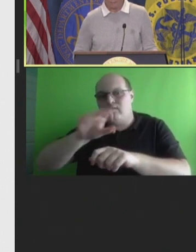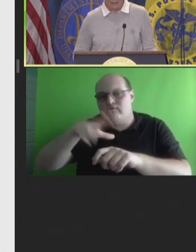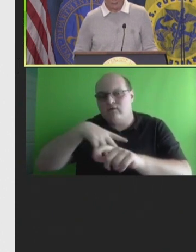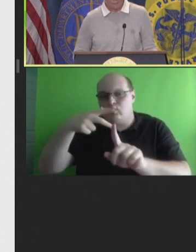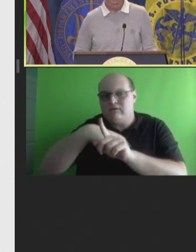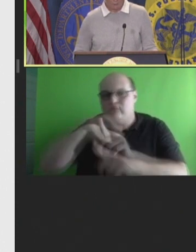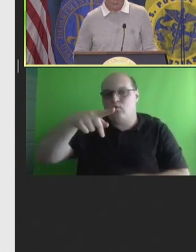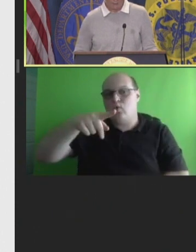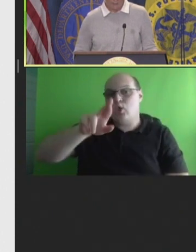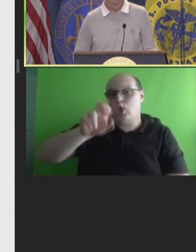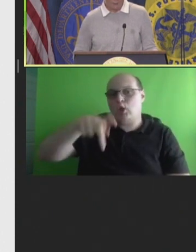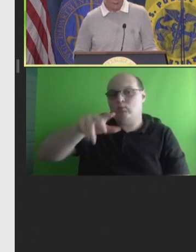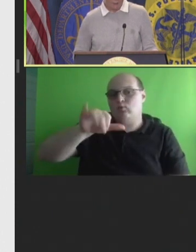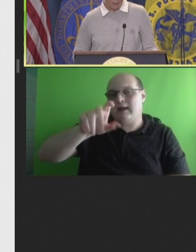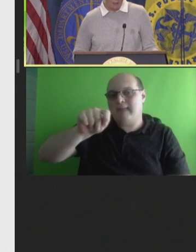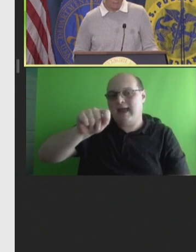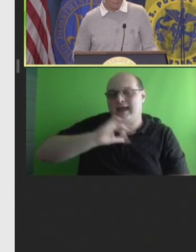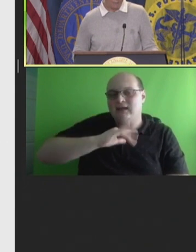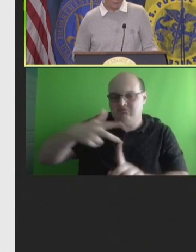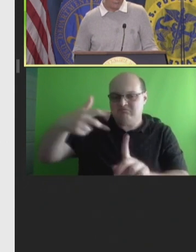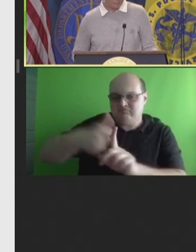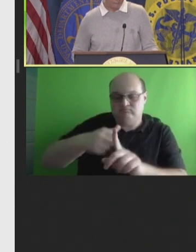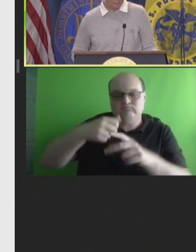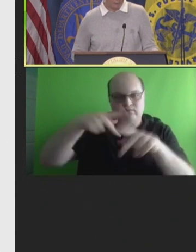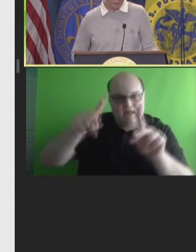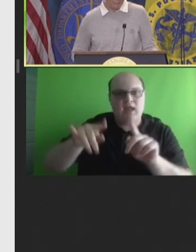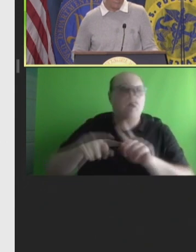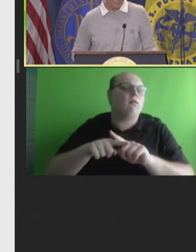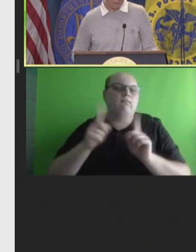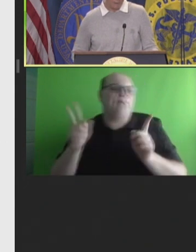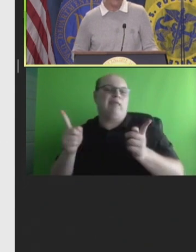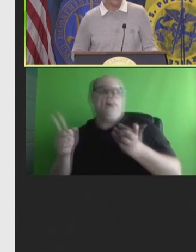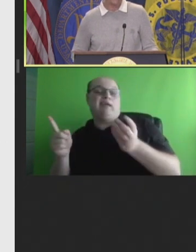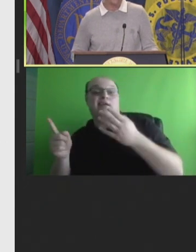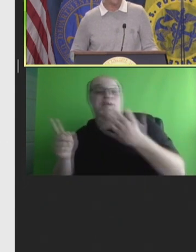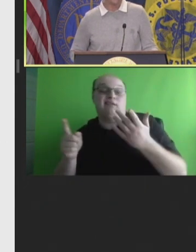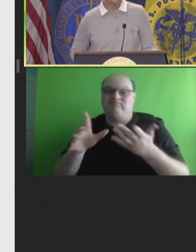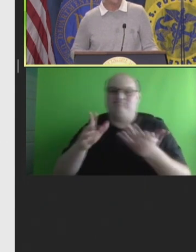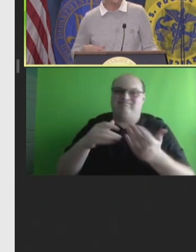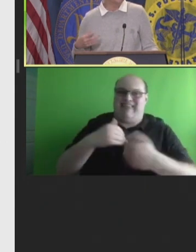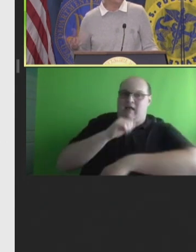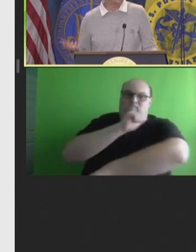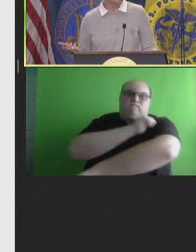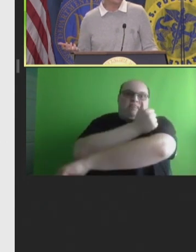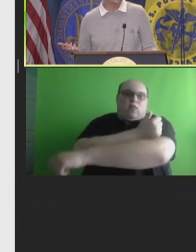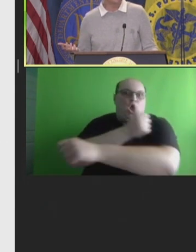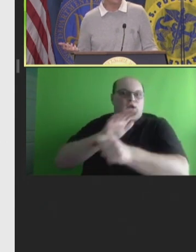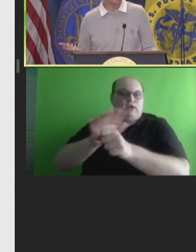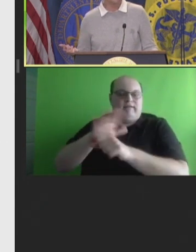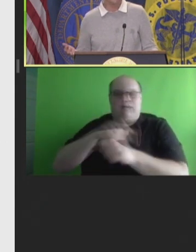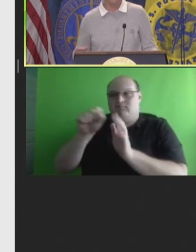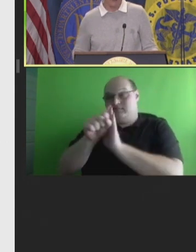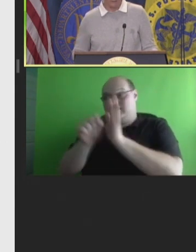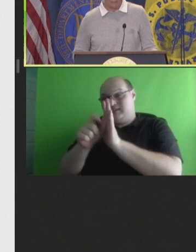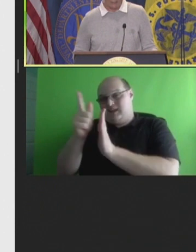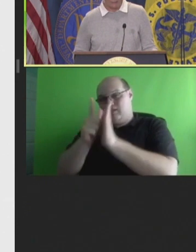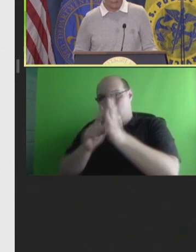Act right now, but then their authority is according to state law and that varies by state.